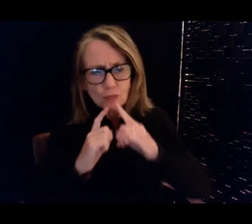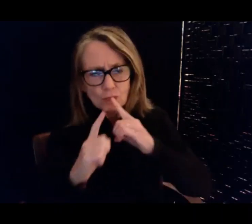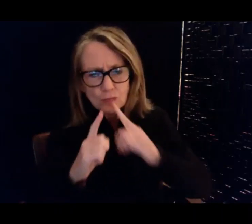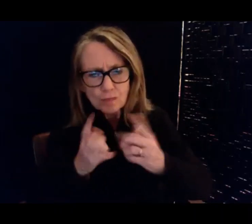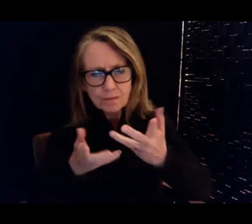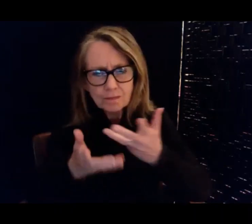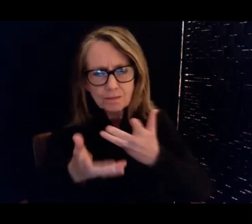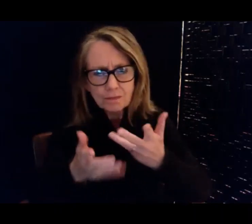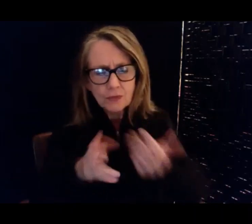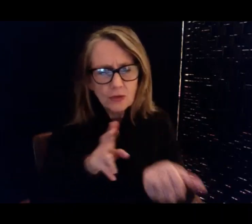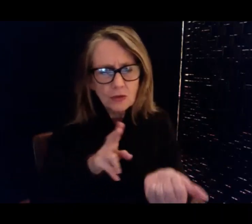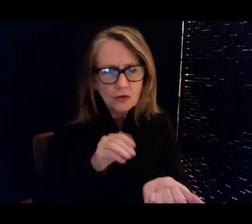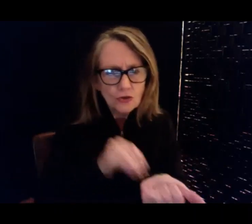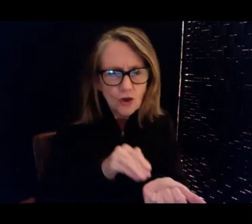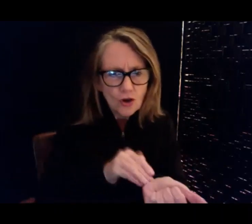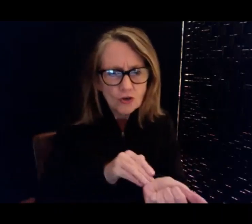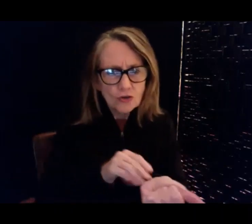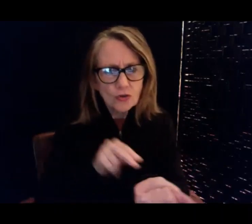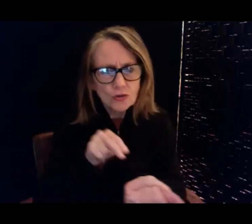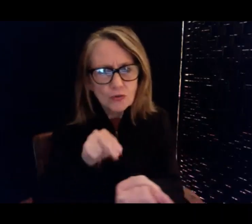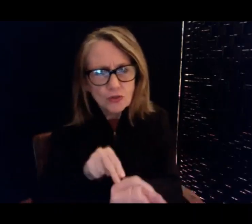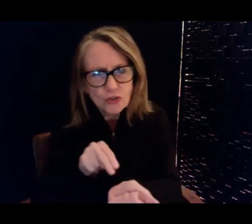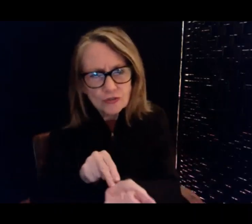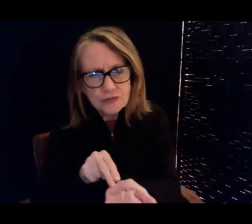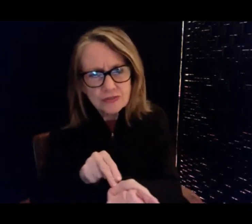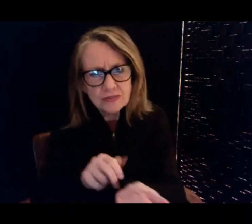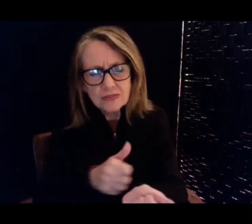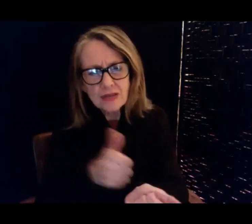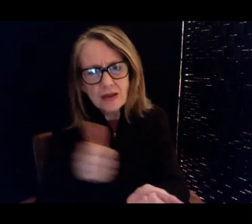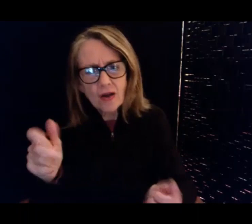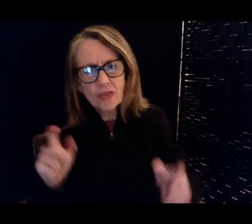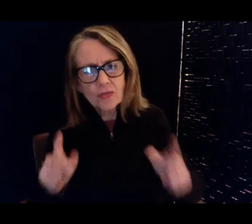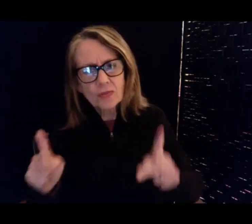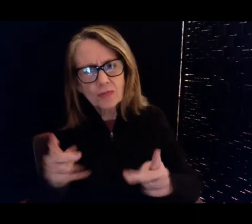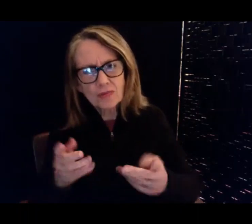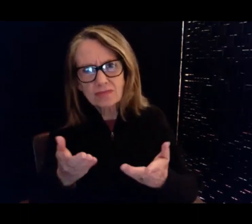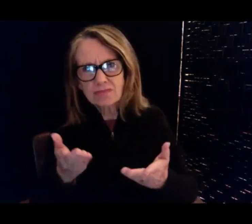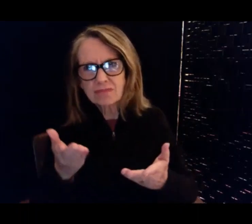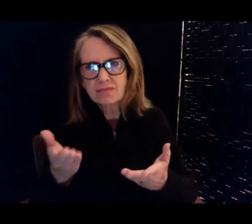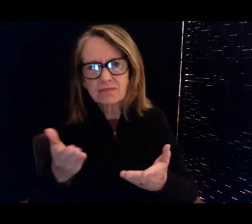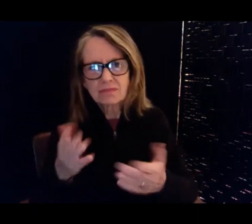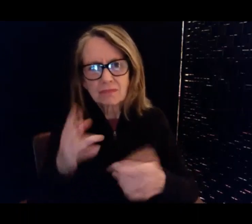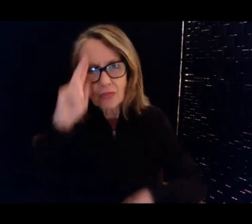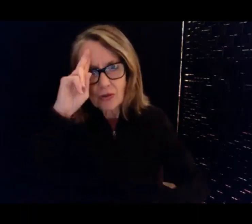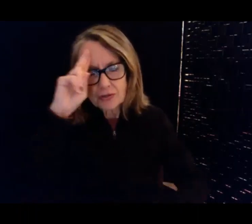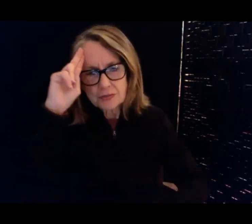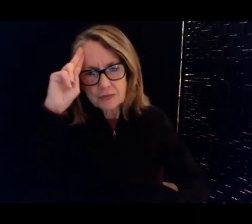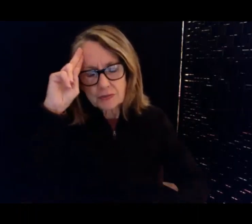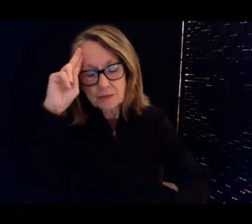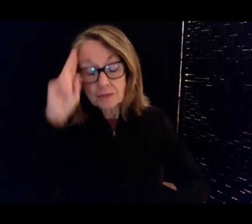others at our hospitals so most hospitals now are seeing a large number